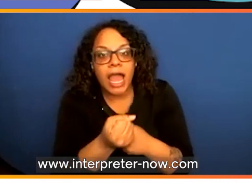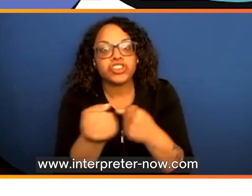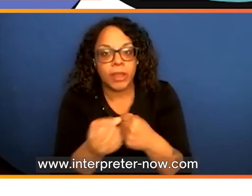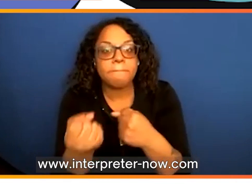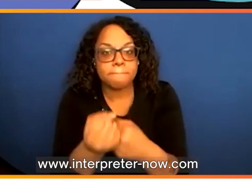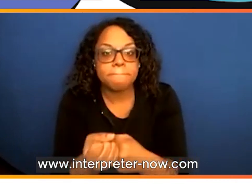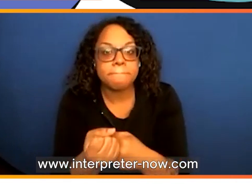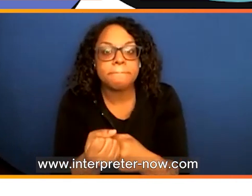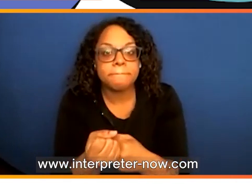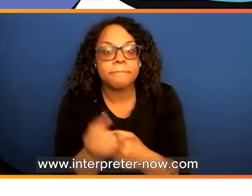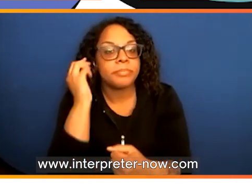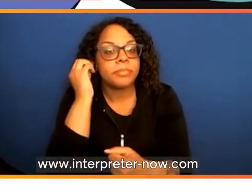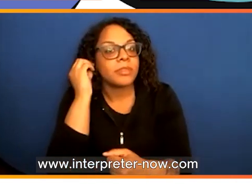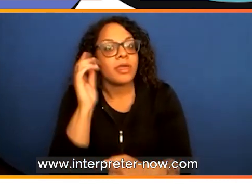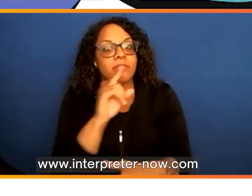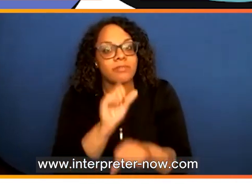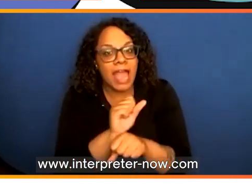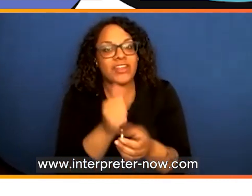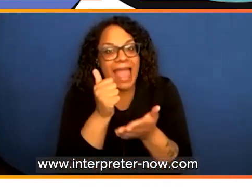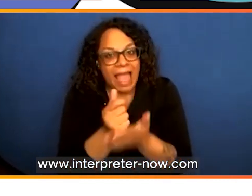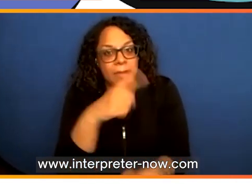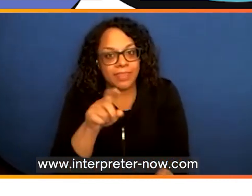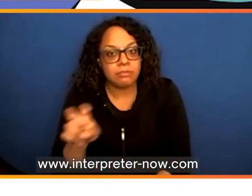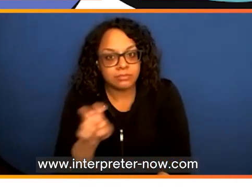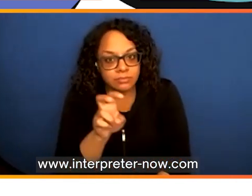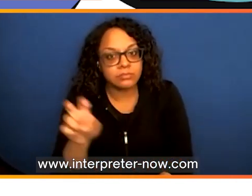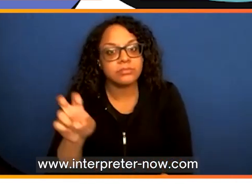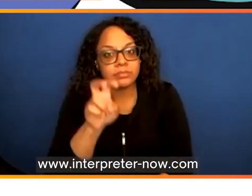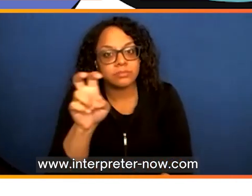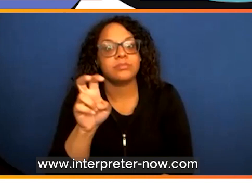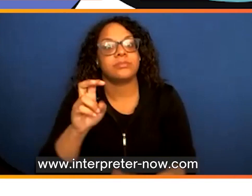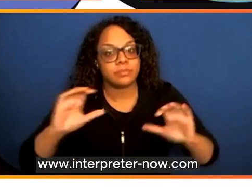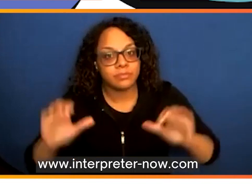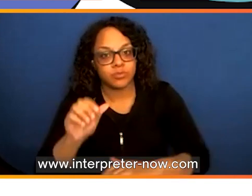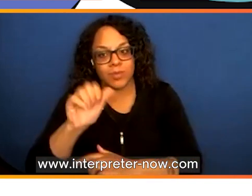That's the sponsorship piece. That's actually helping them along, and actually taking action